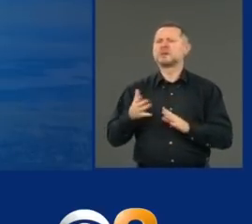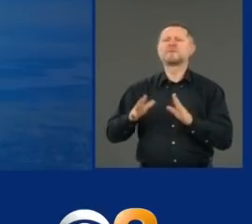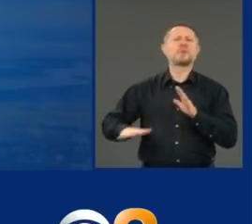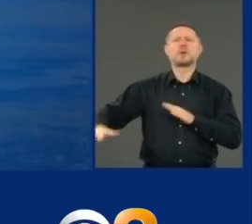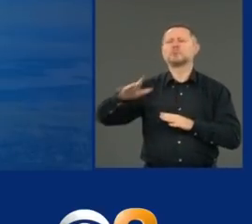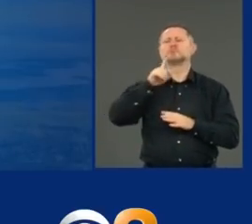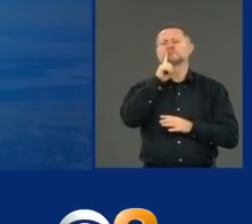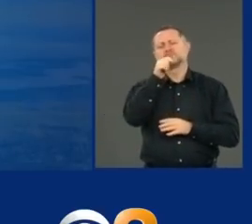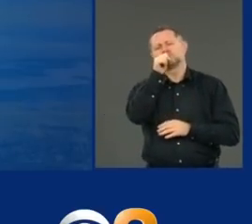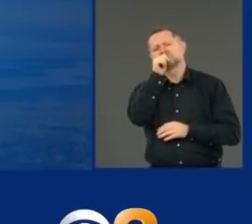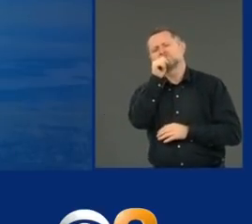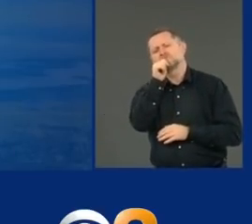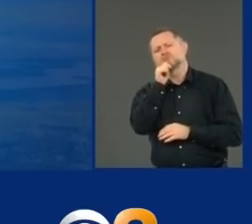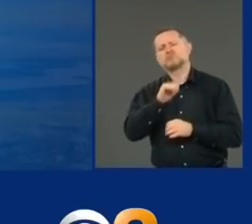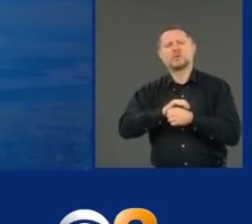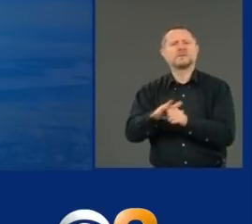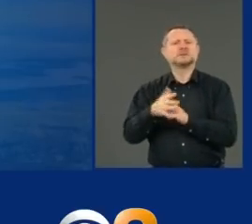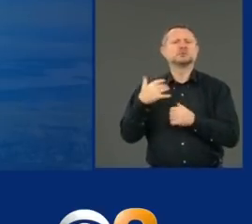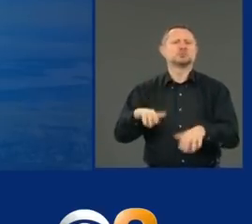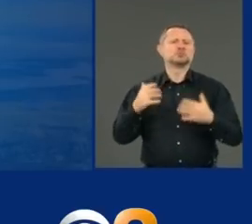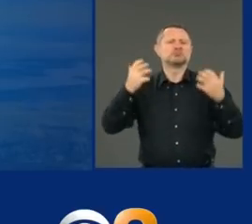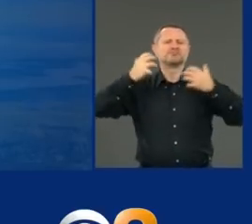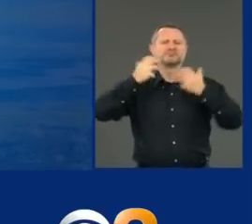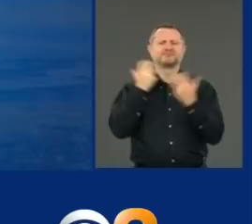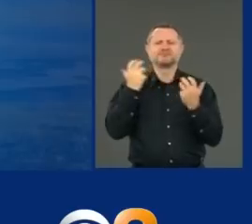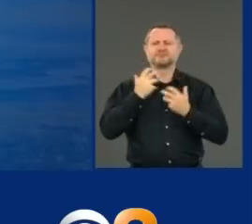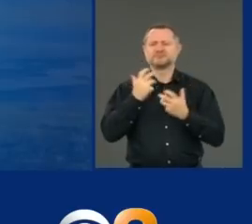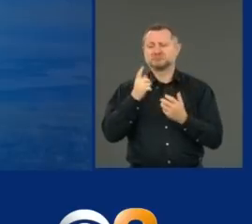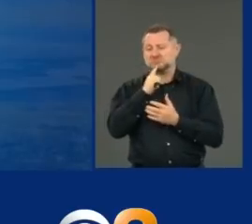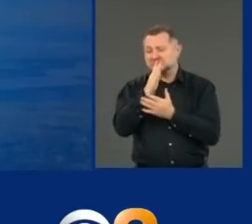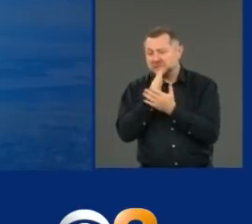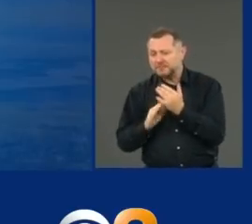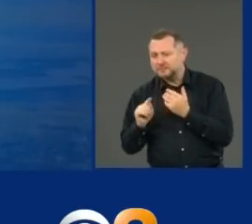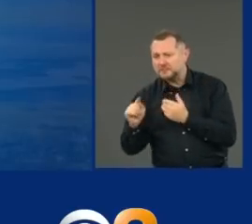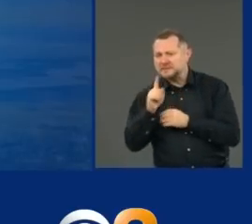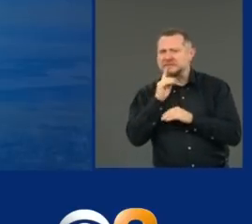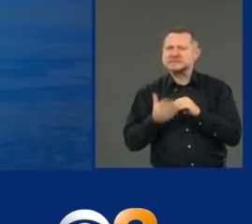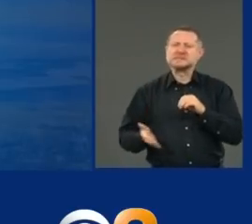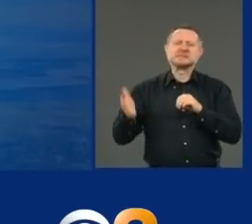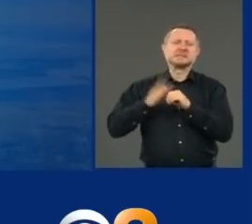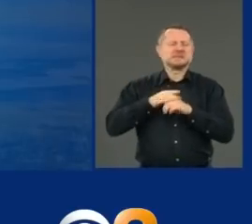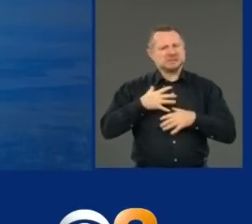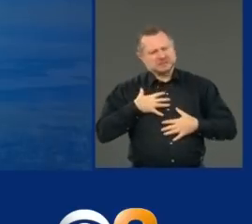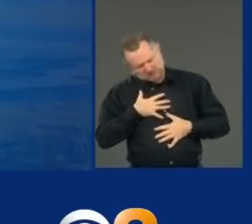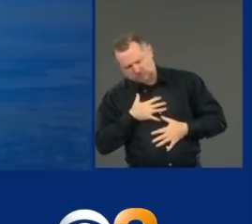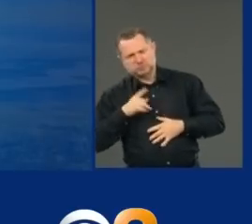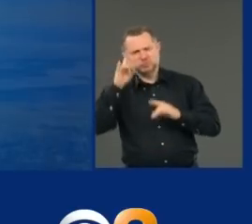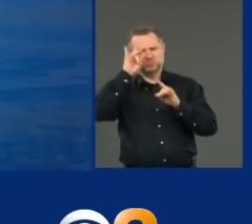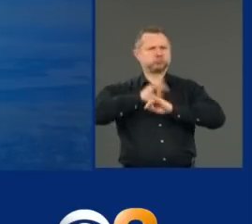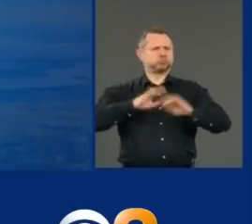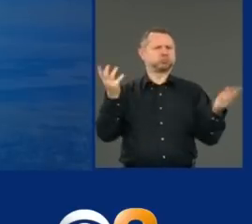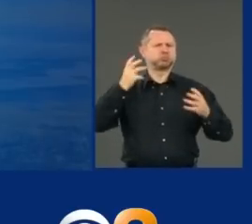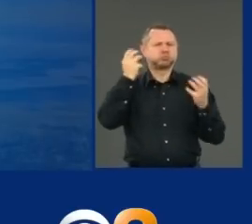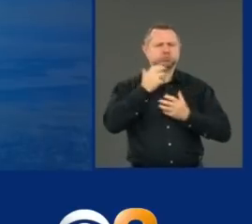I WANT PEOPLE TO REMEMBER THAT THERE ARE PEOPLE WHO ARE PAID A VERY HIGH PRICE.